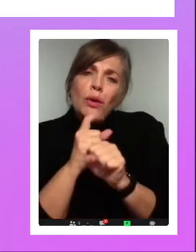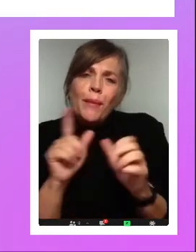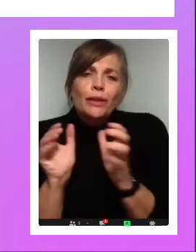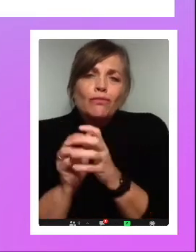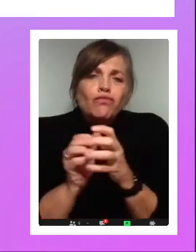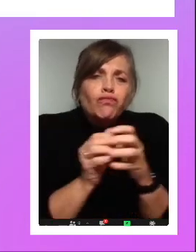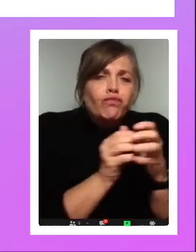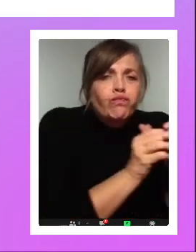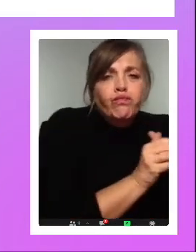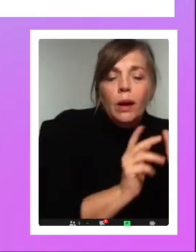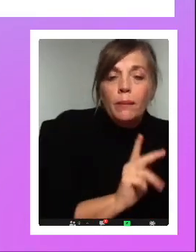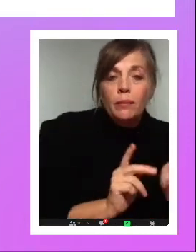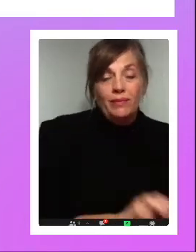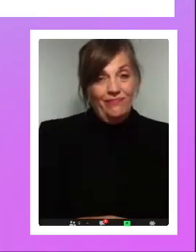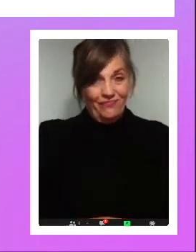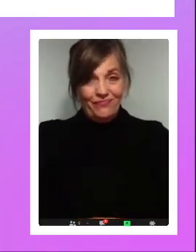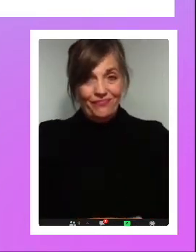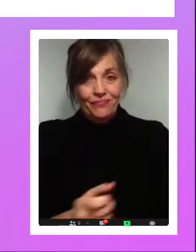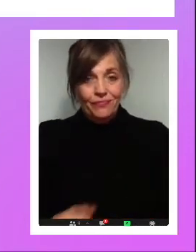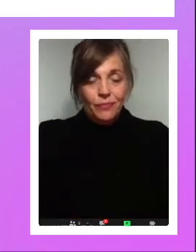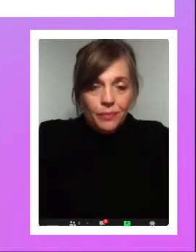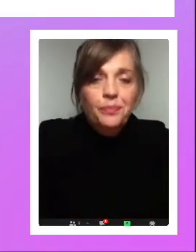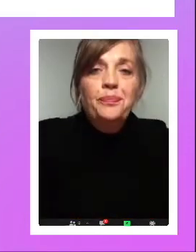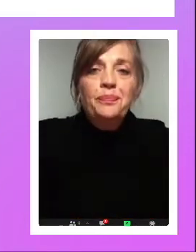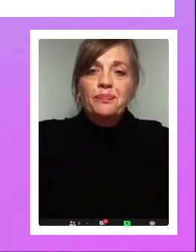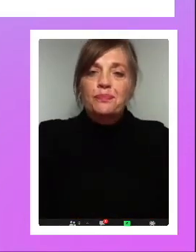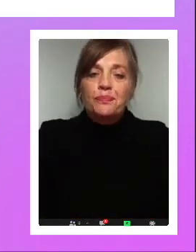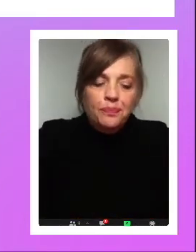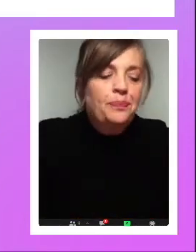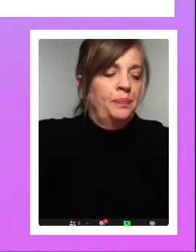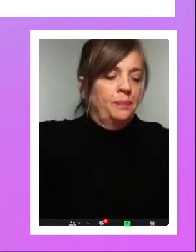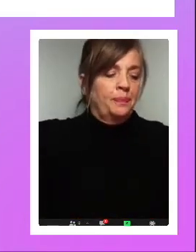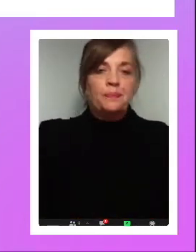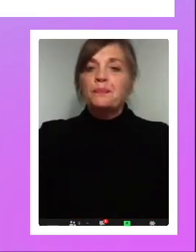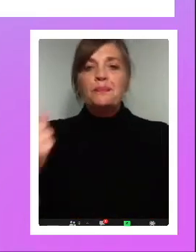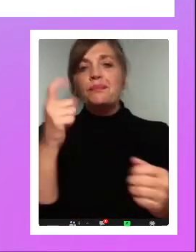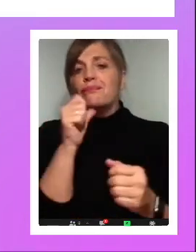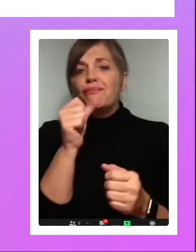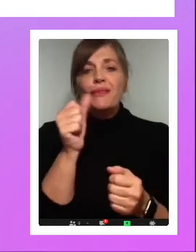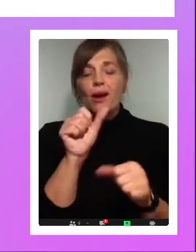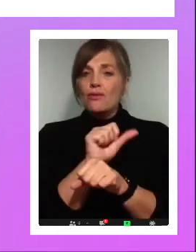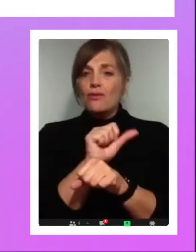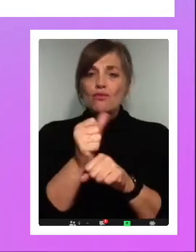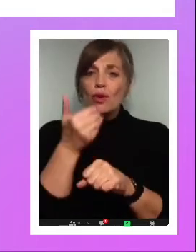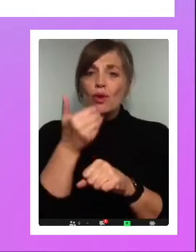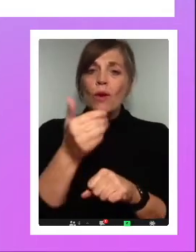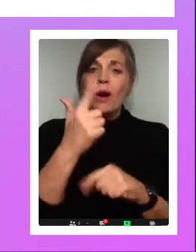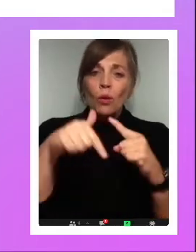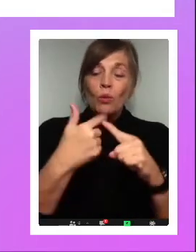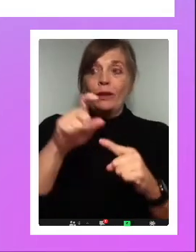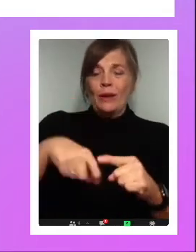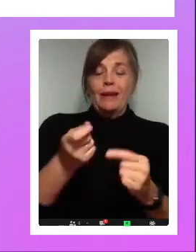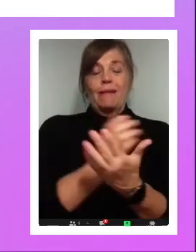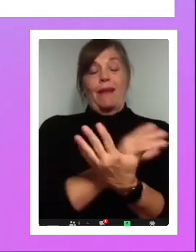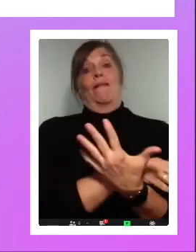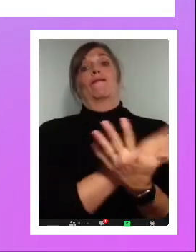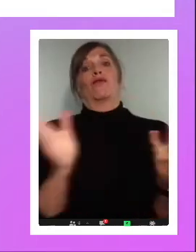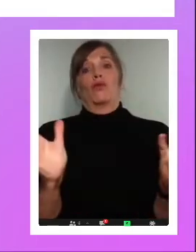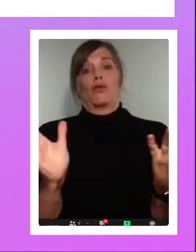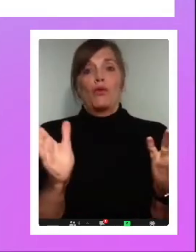That doesn't work very well when you need the full scope of testing for all kinds of impairments